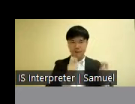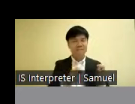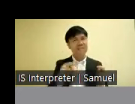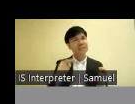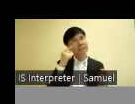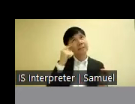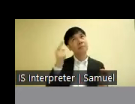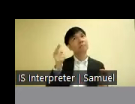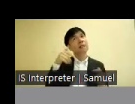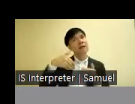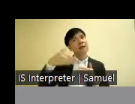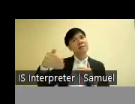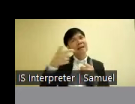next Global Refugee Forum.